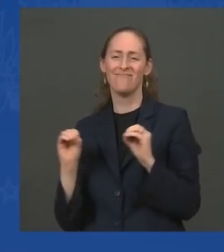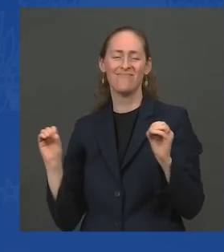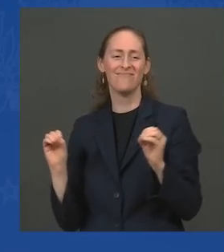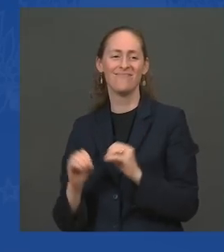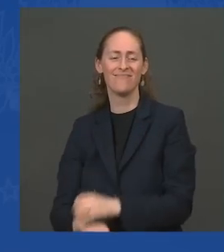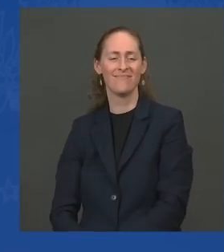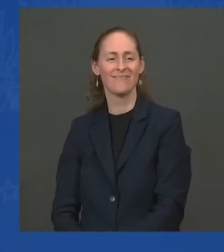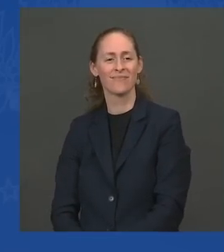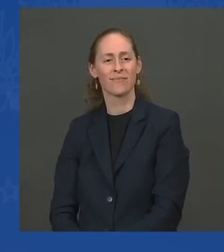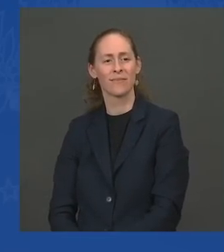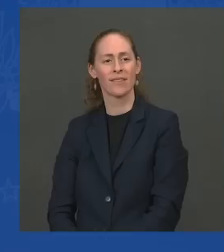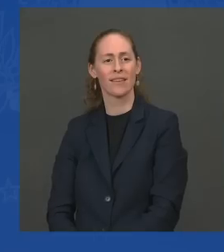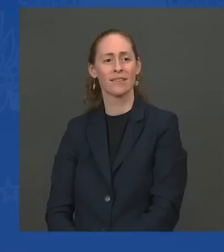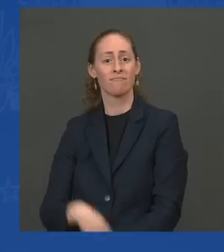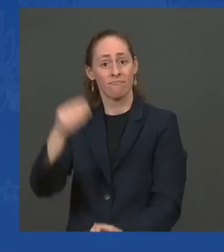according to the experts.